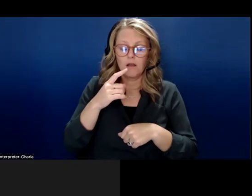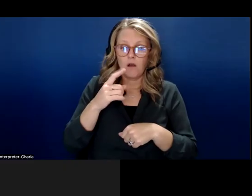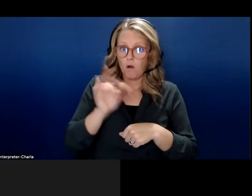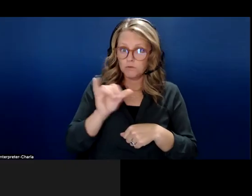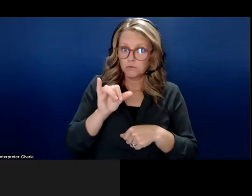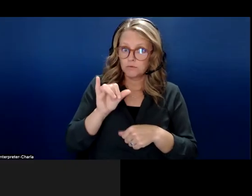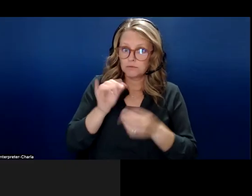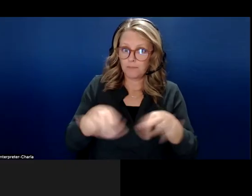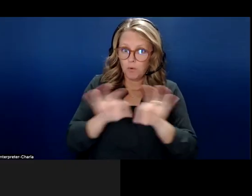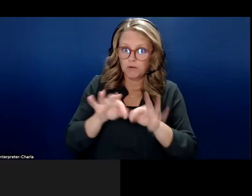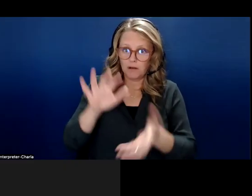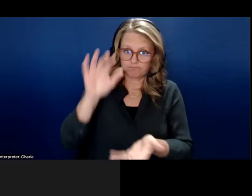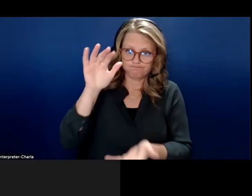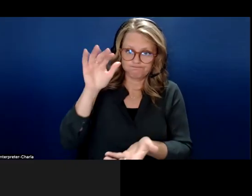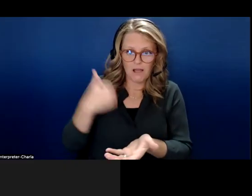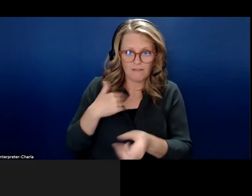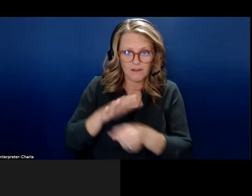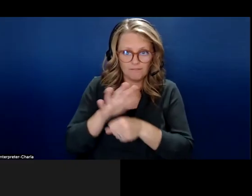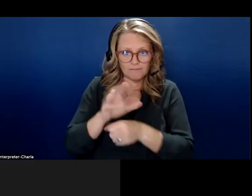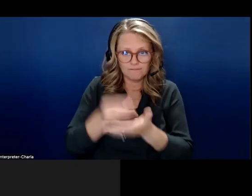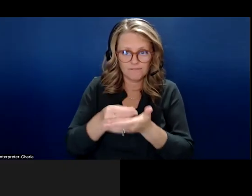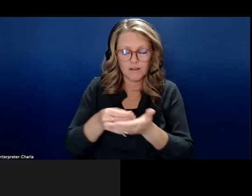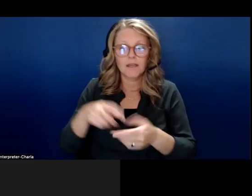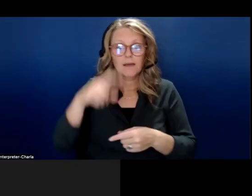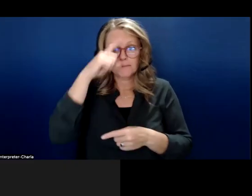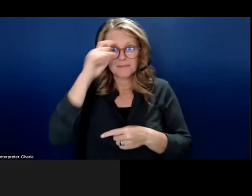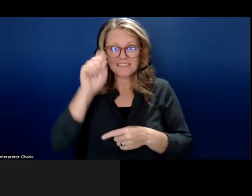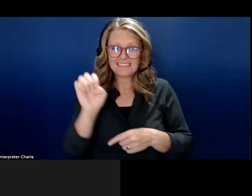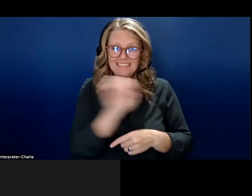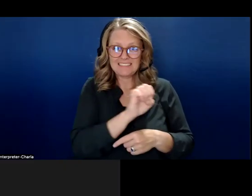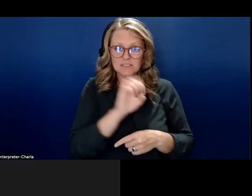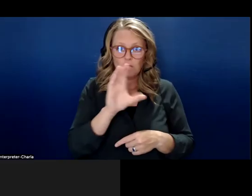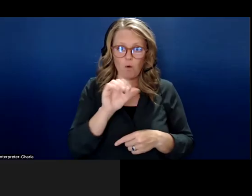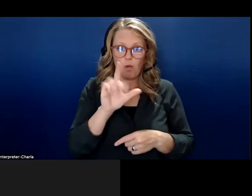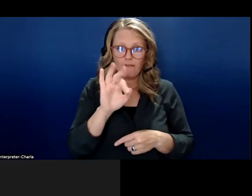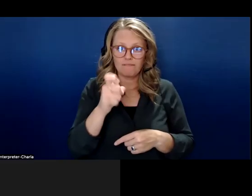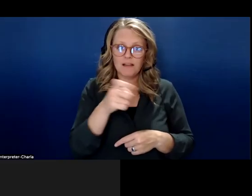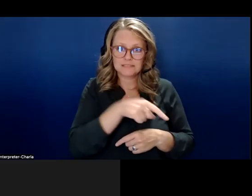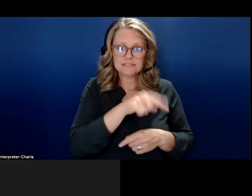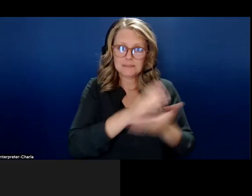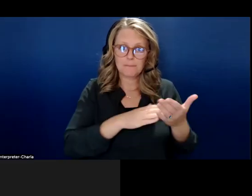and what an East Colfax, their businesses aren't qualifying that are, you know, the way they have that fund